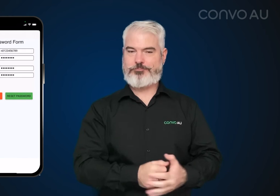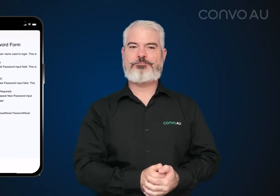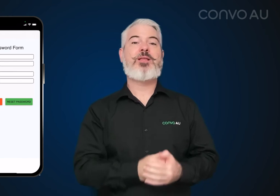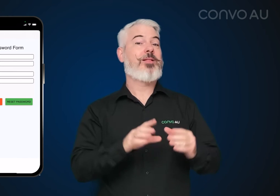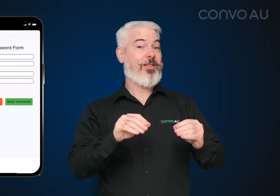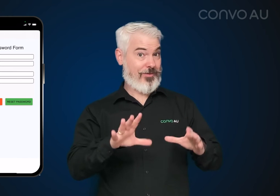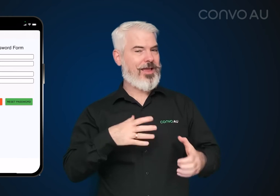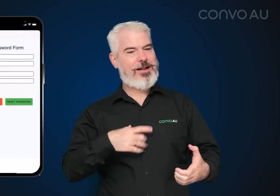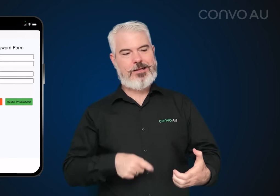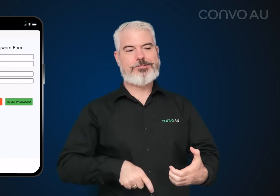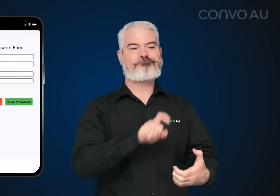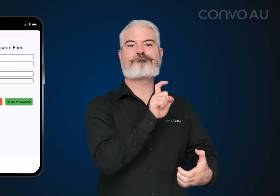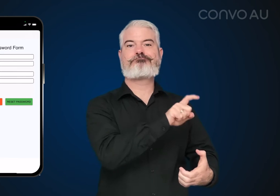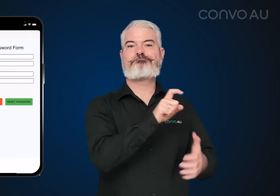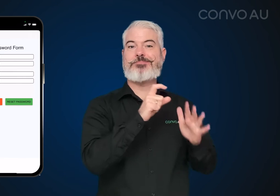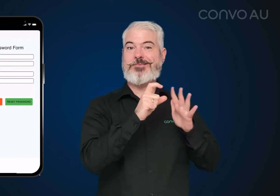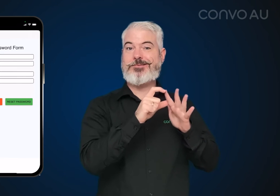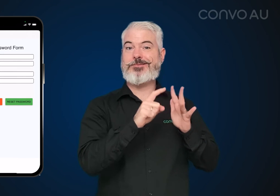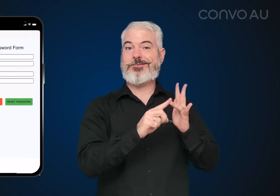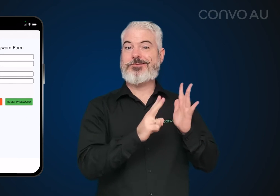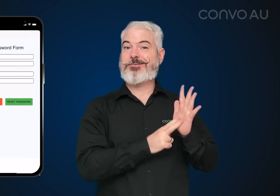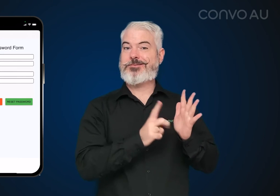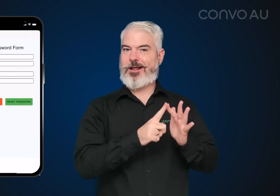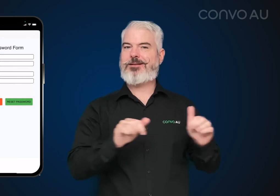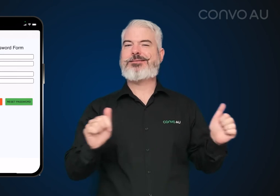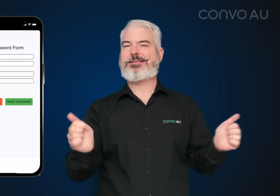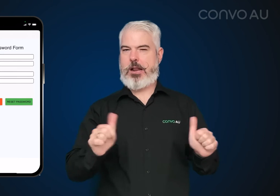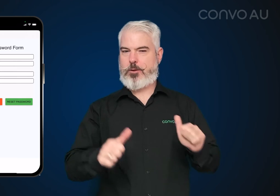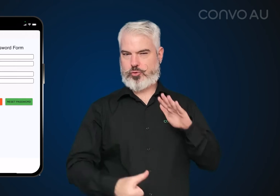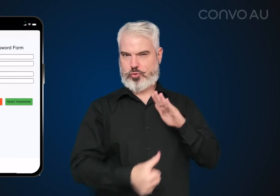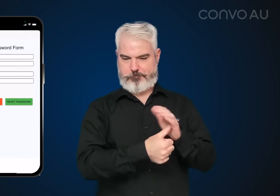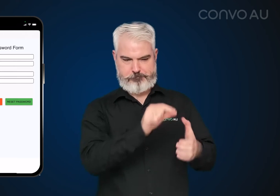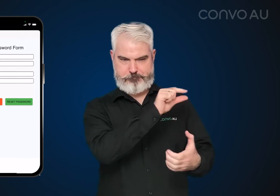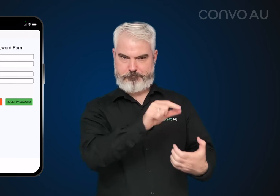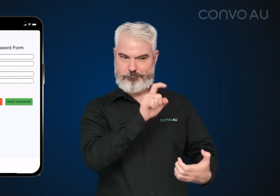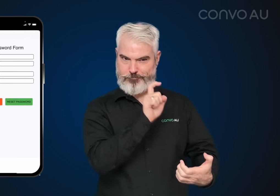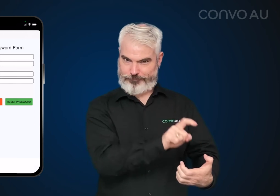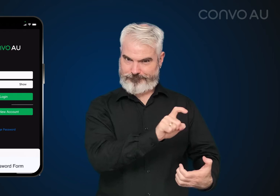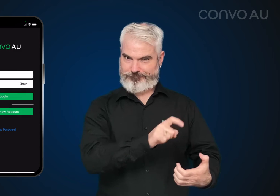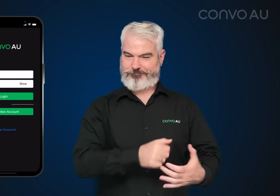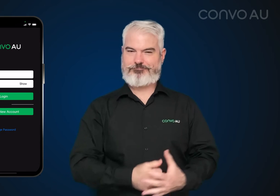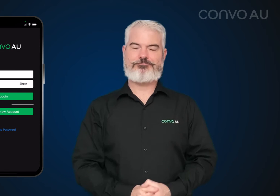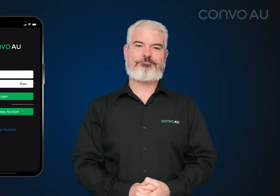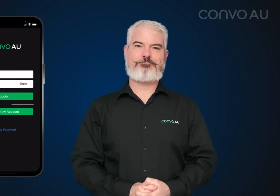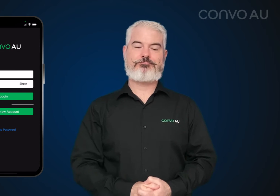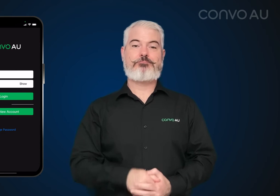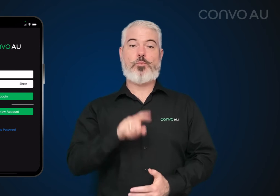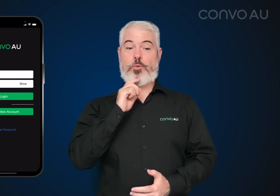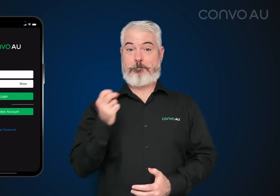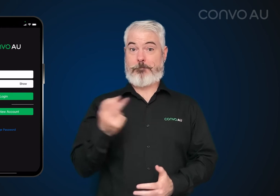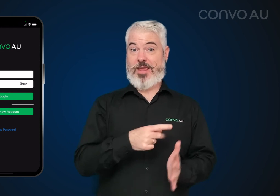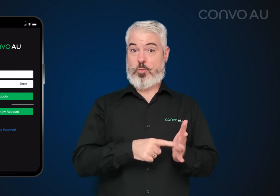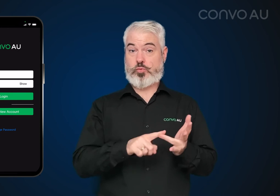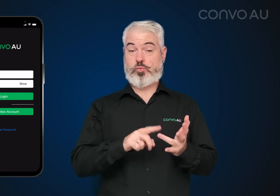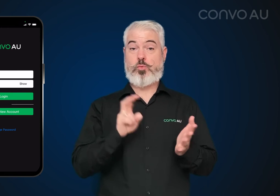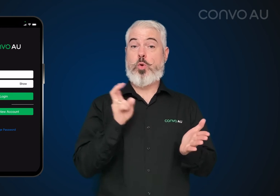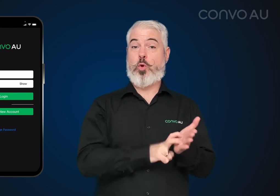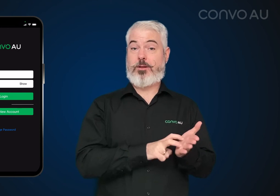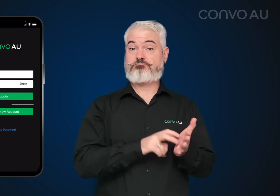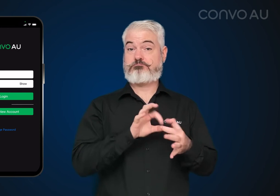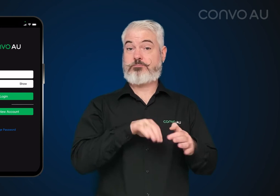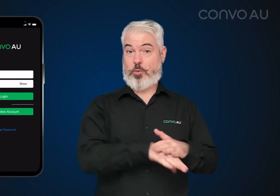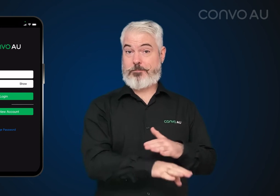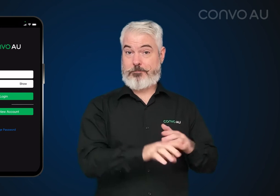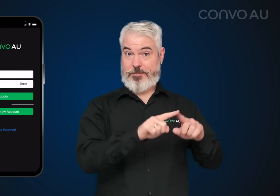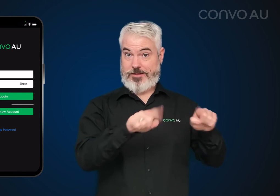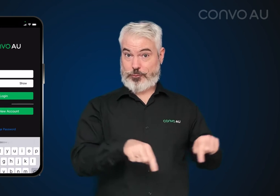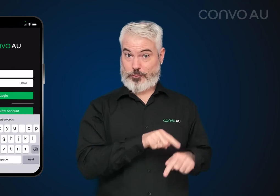Tap Done at the top of the screen to go back to the Login screen.